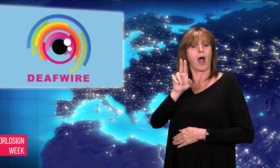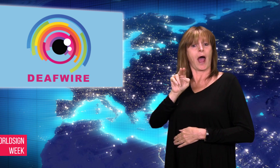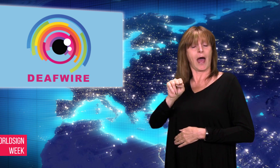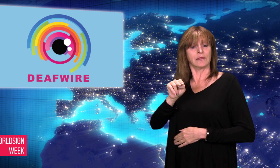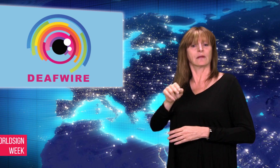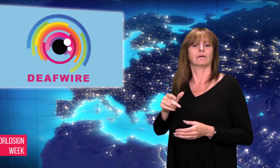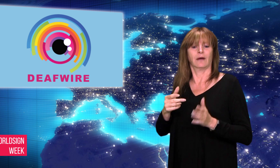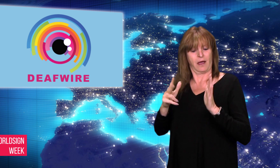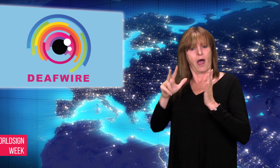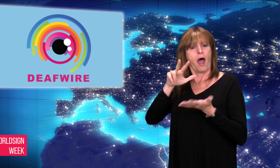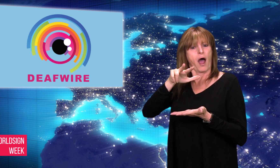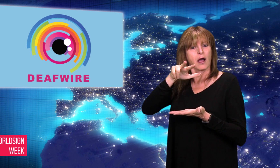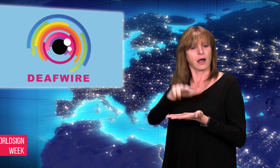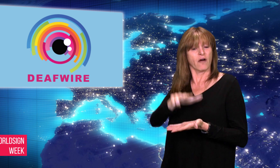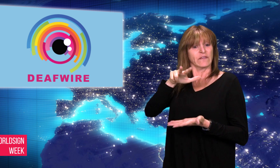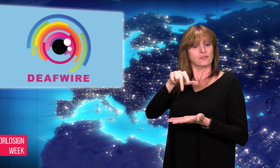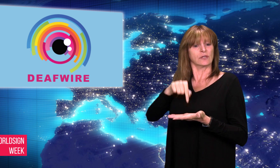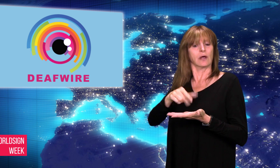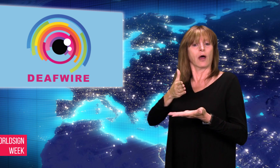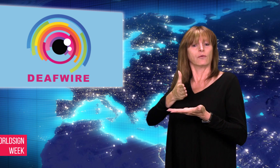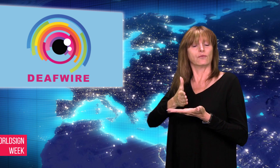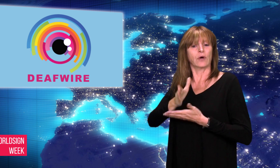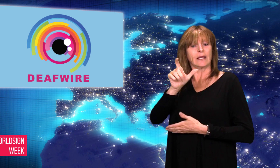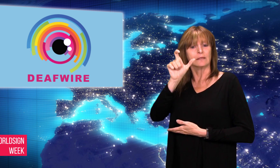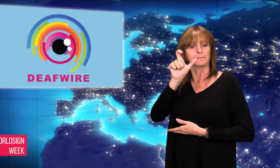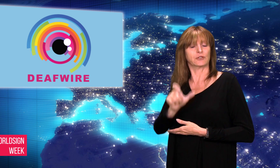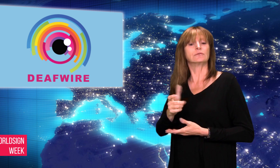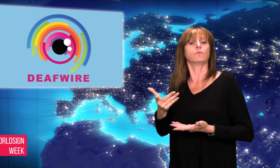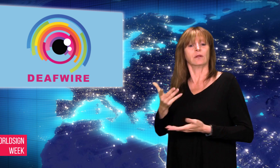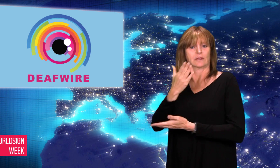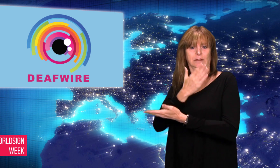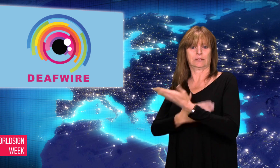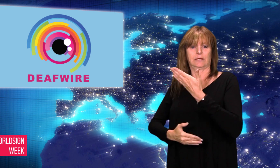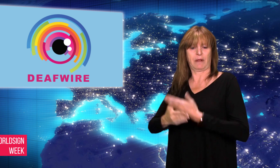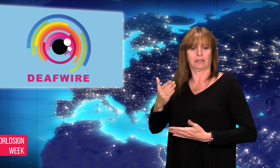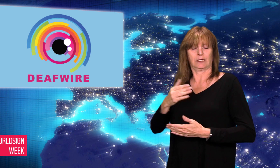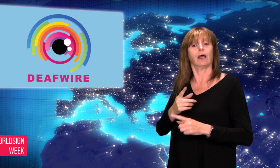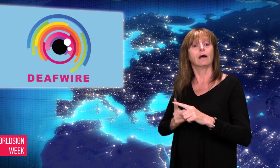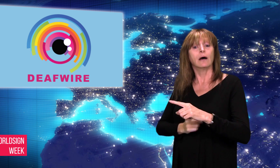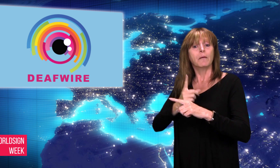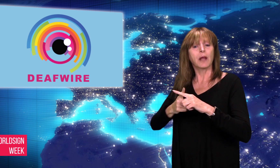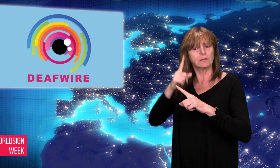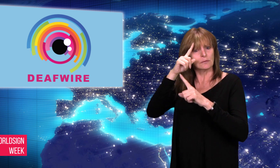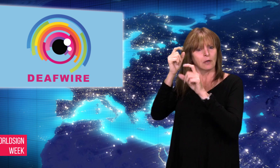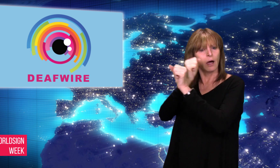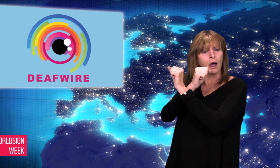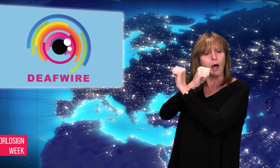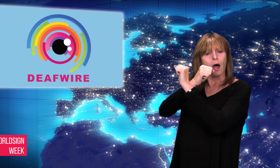their international relationship